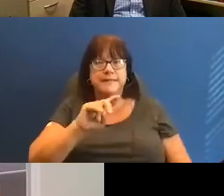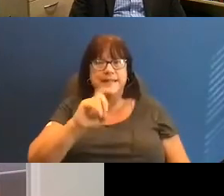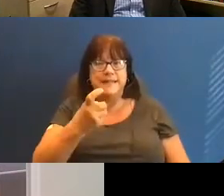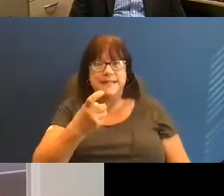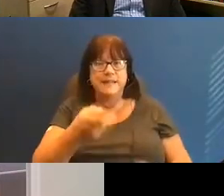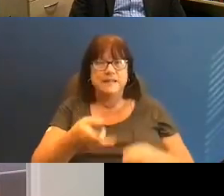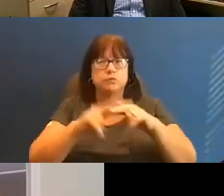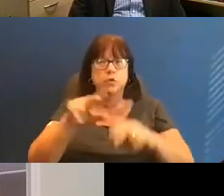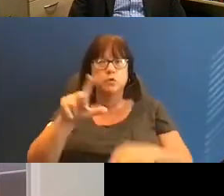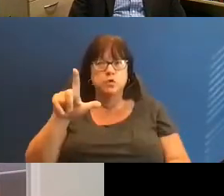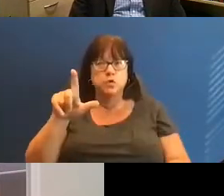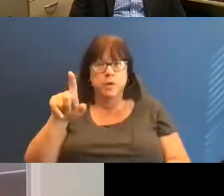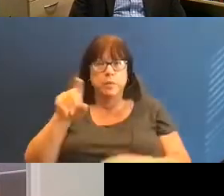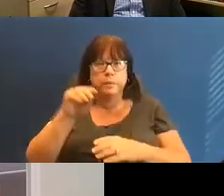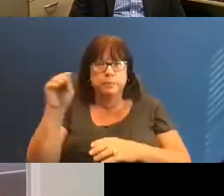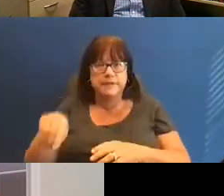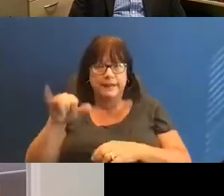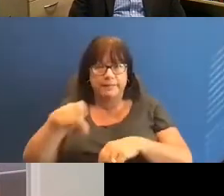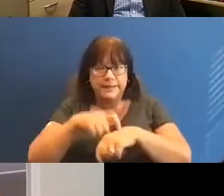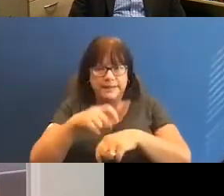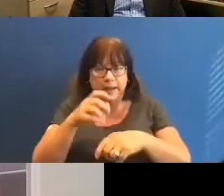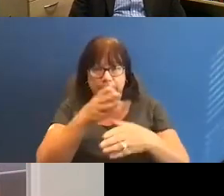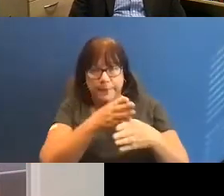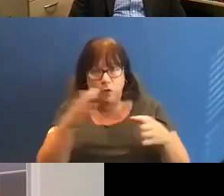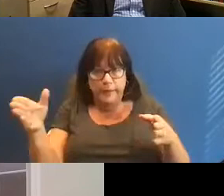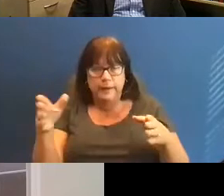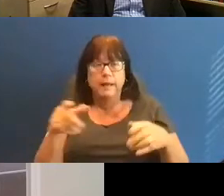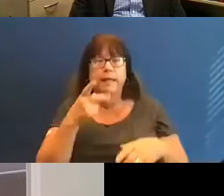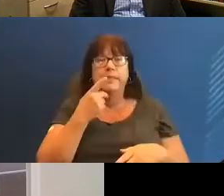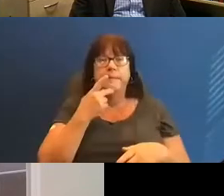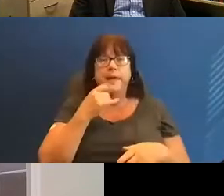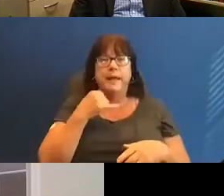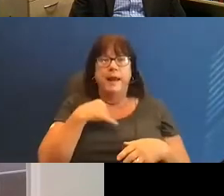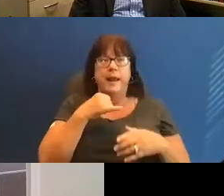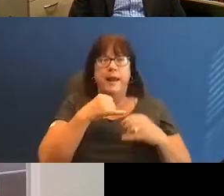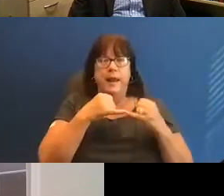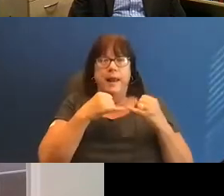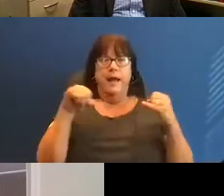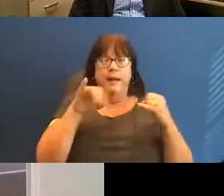The pink line in the middle, about three lines above is housing costs for students excluding